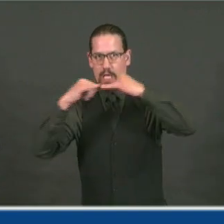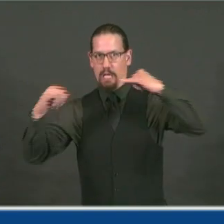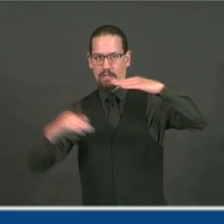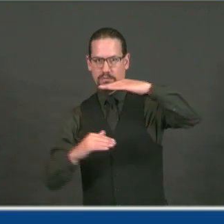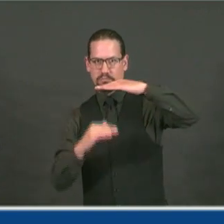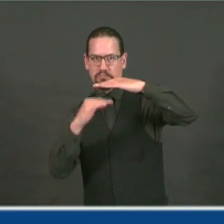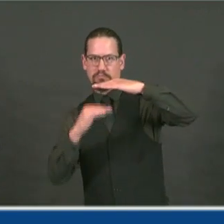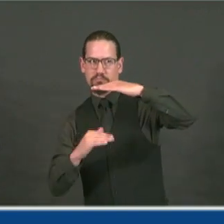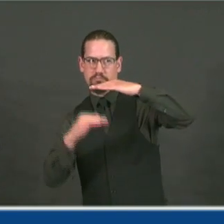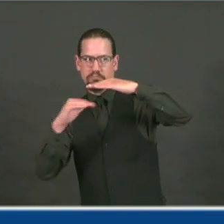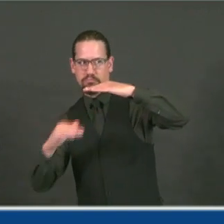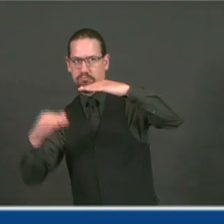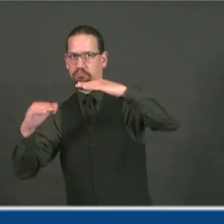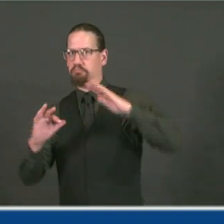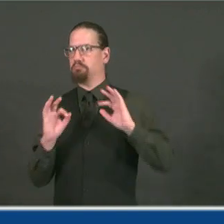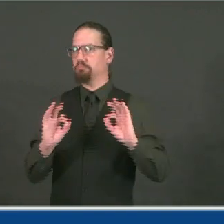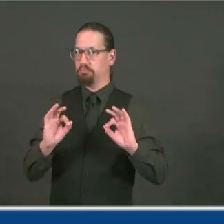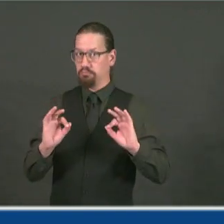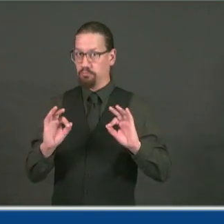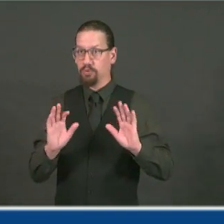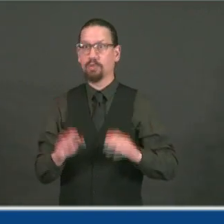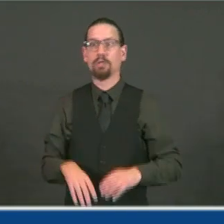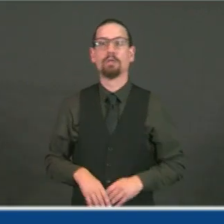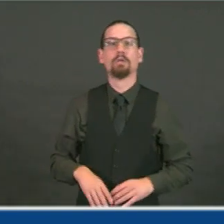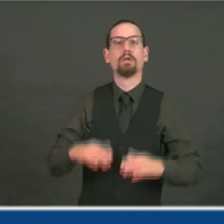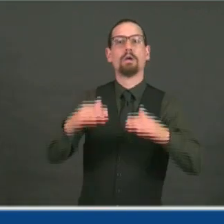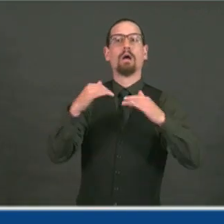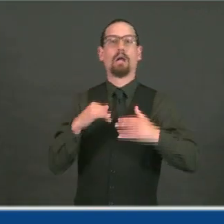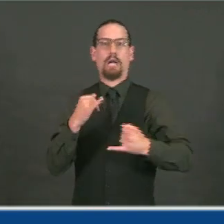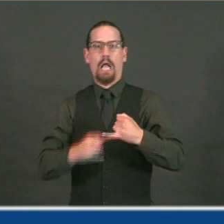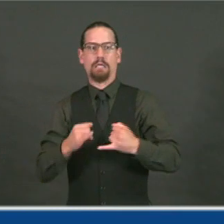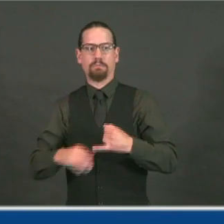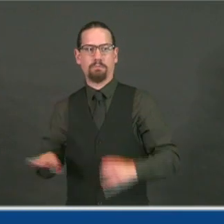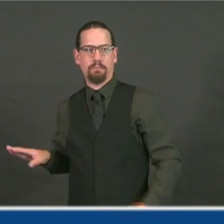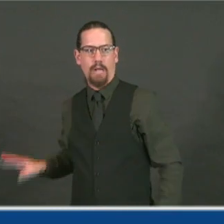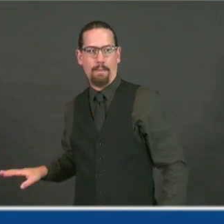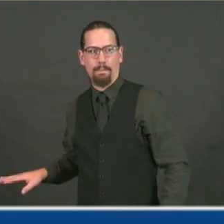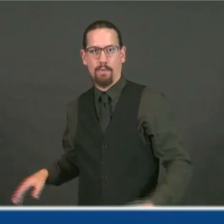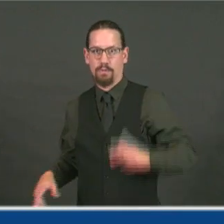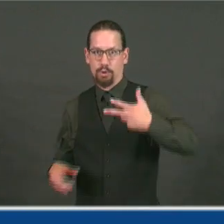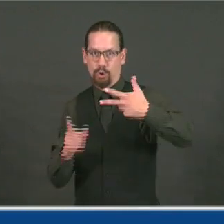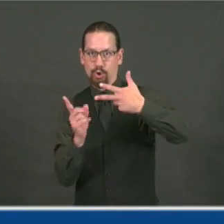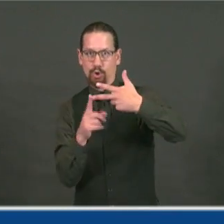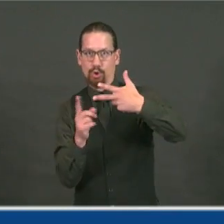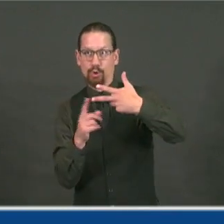WPRI